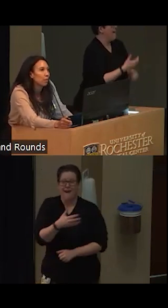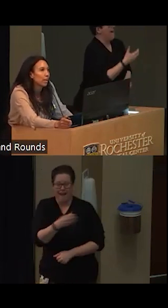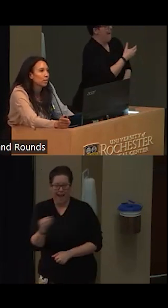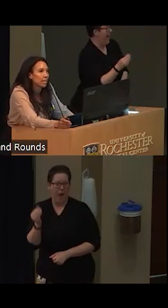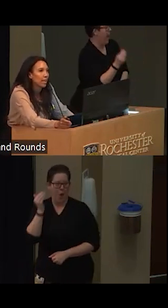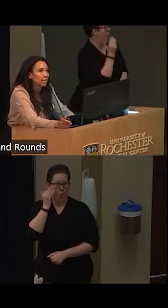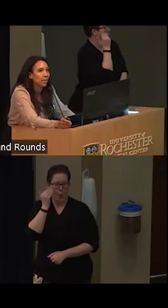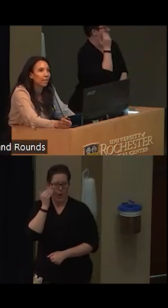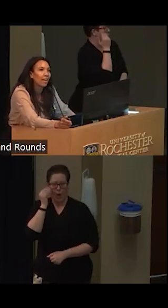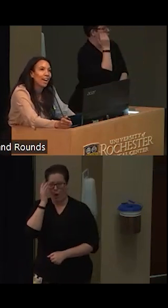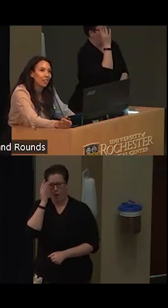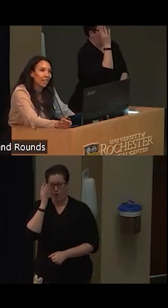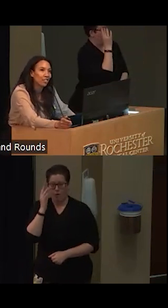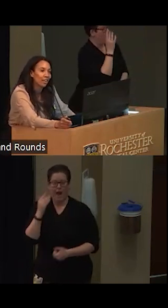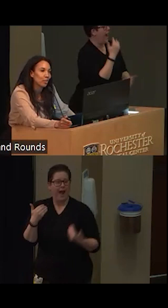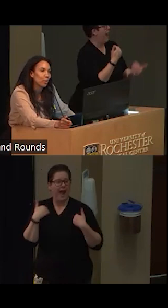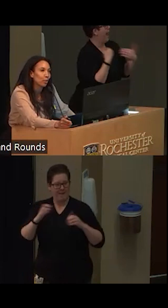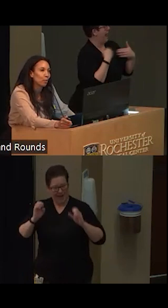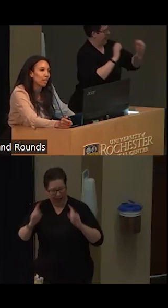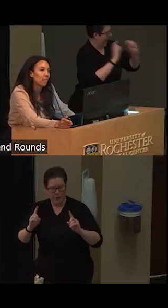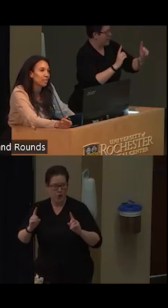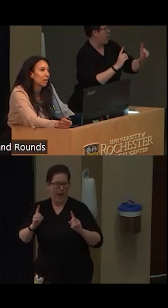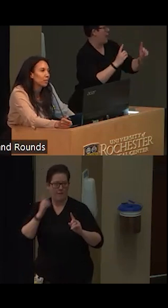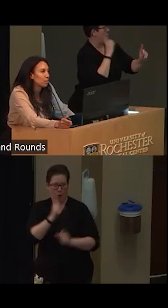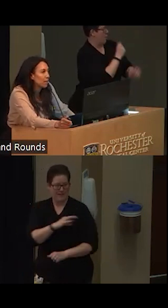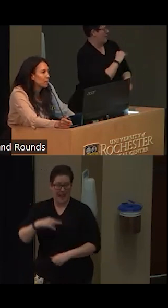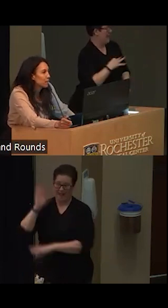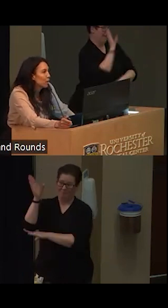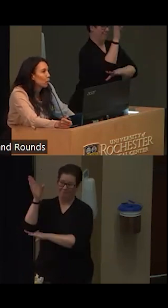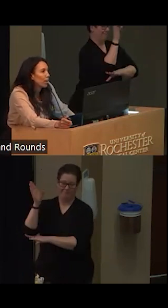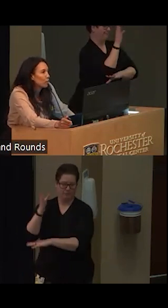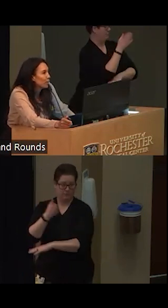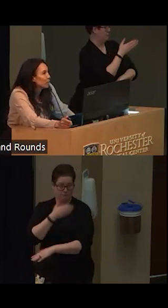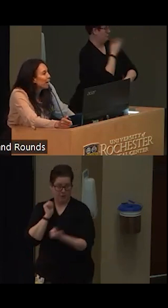putting out didactic education to a group of staff is not always the best way to do it so